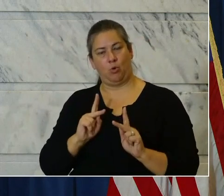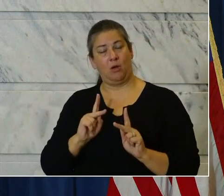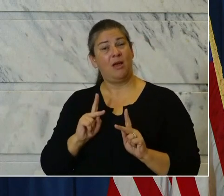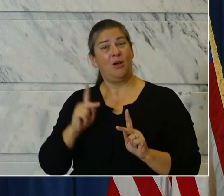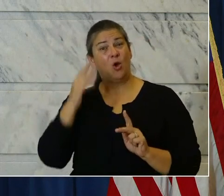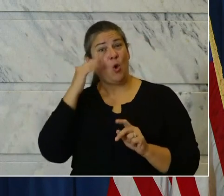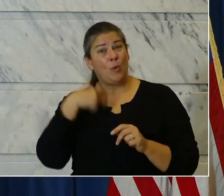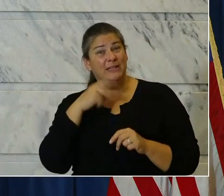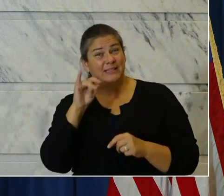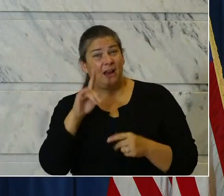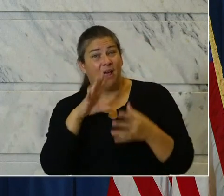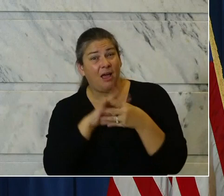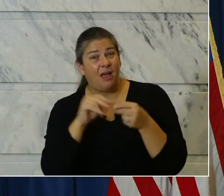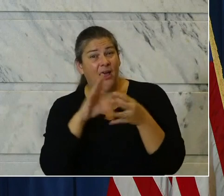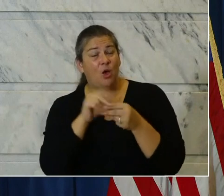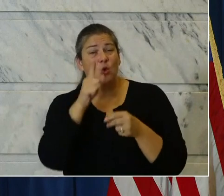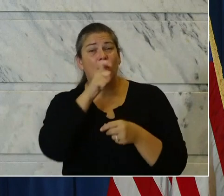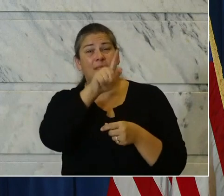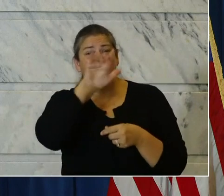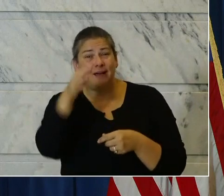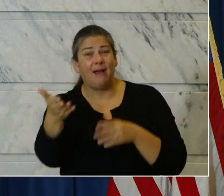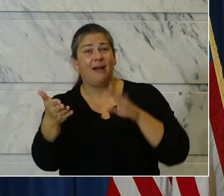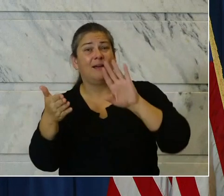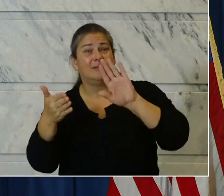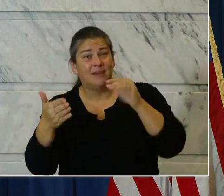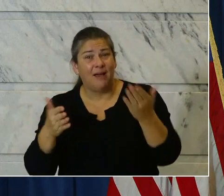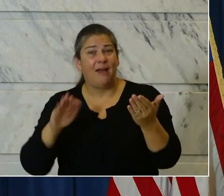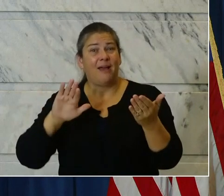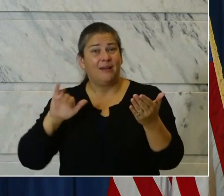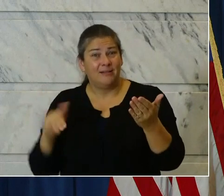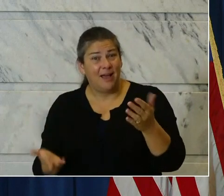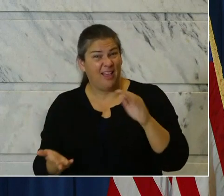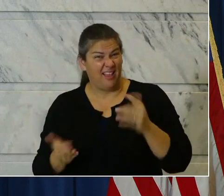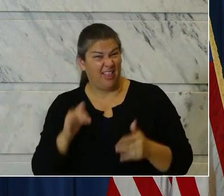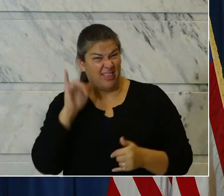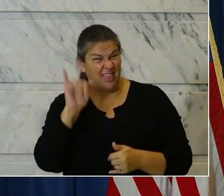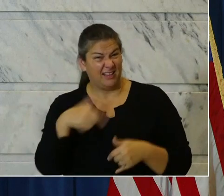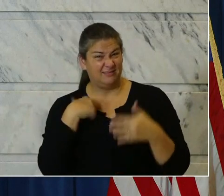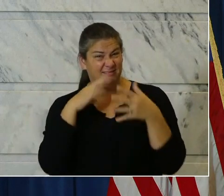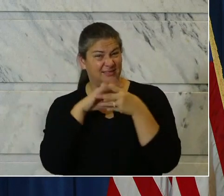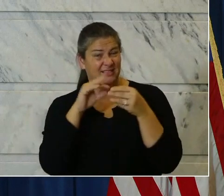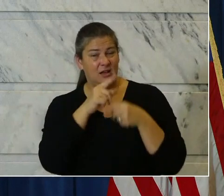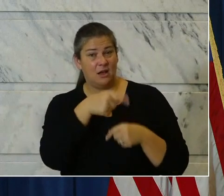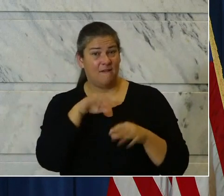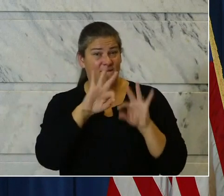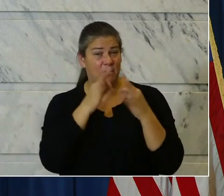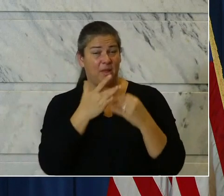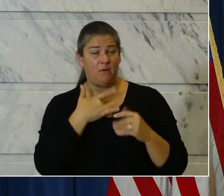DEATHS TODAY- IN CLEARLY THOSE FAMILIES HAVE SELF THE- THE